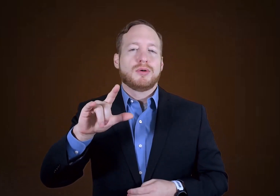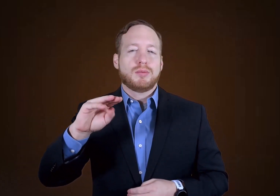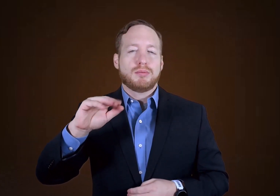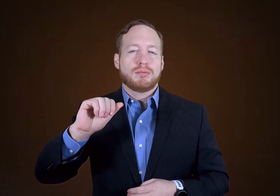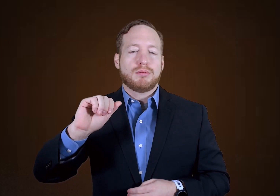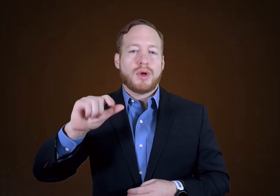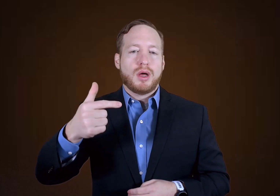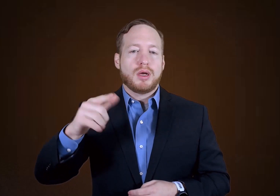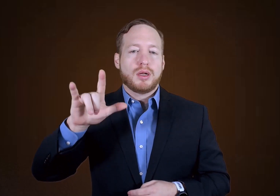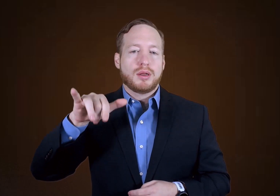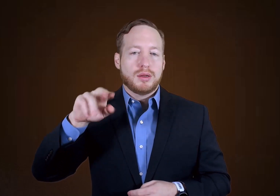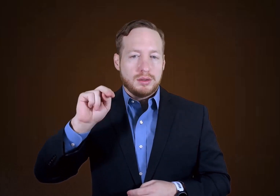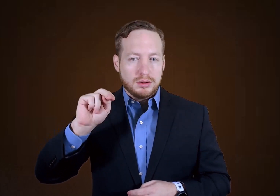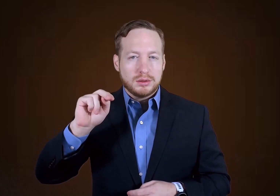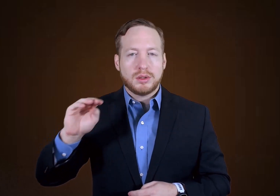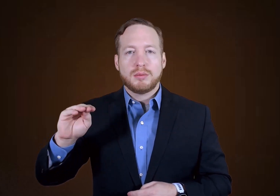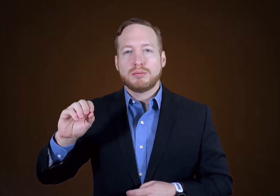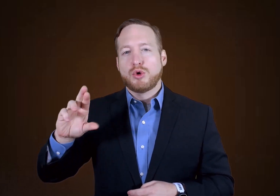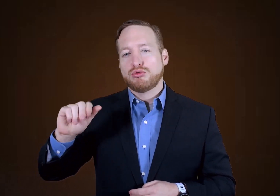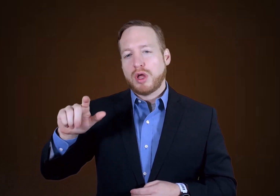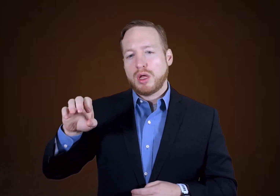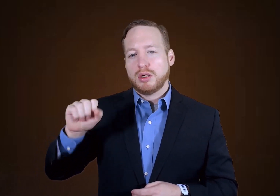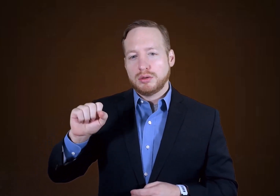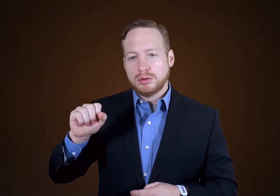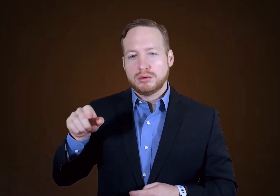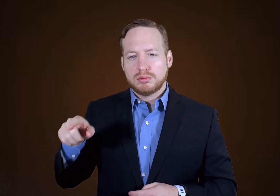and we'll have a speaker named Milmaglyn